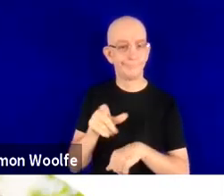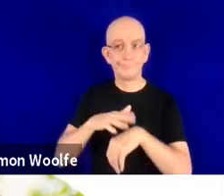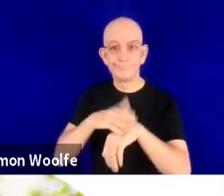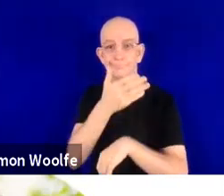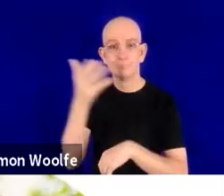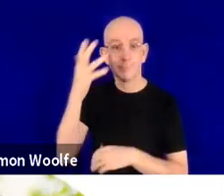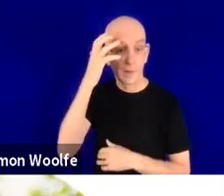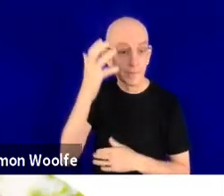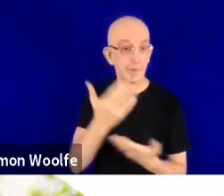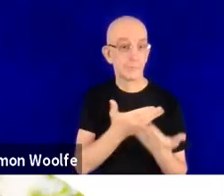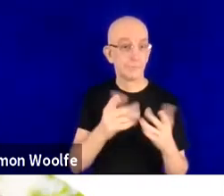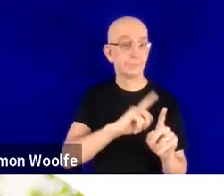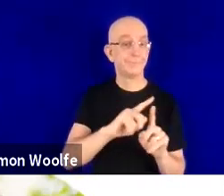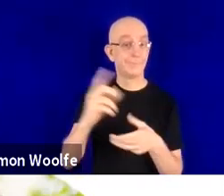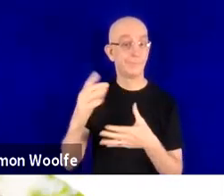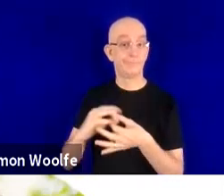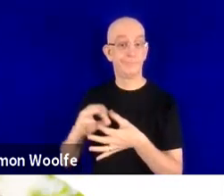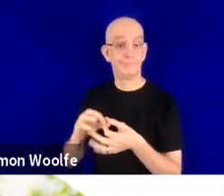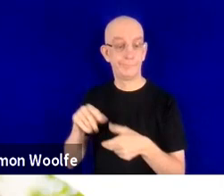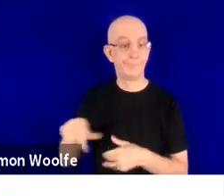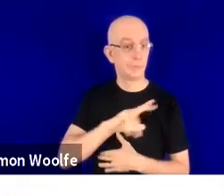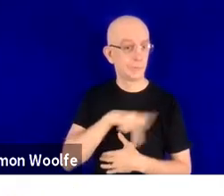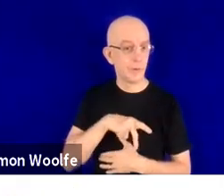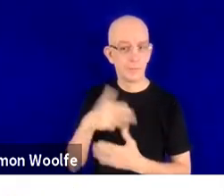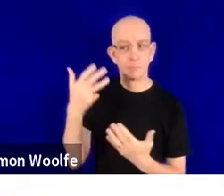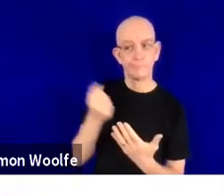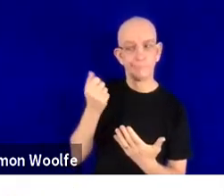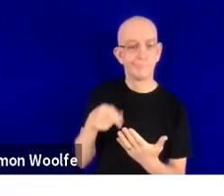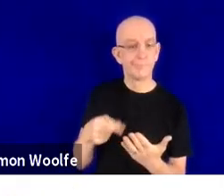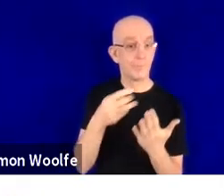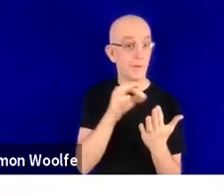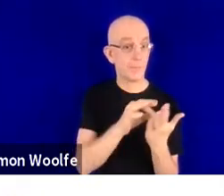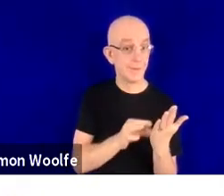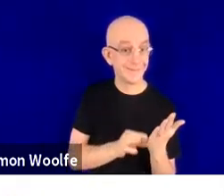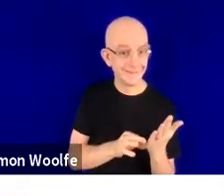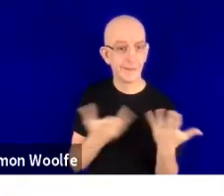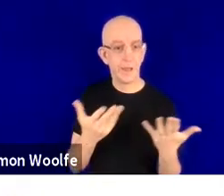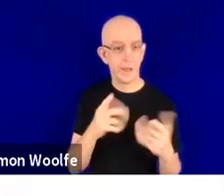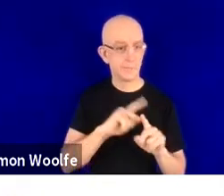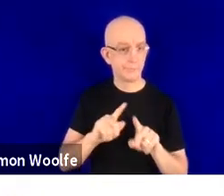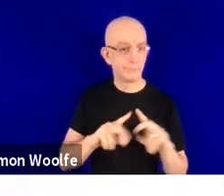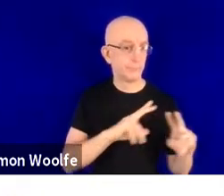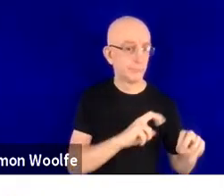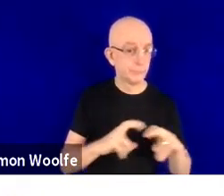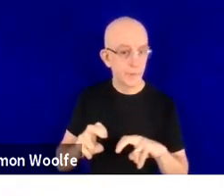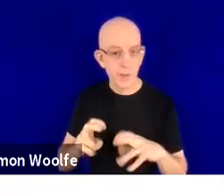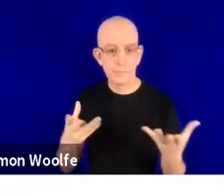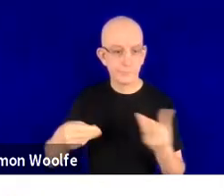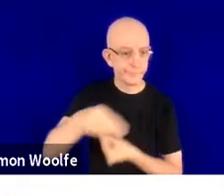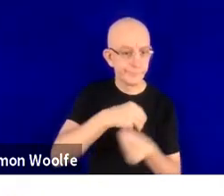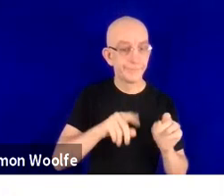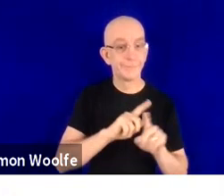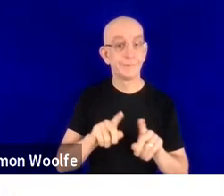Our second speaker will be Amba Salelkar. She's a Bridge CRPD-SDGs Officer for the International Disability Alliance